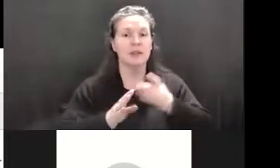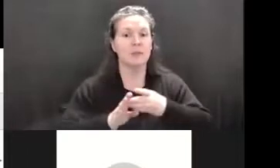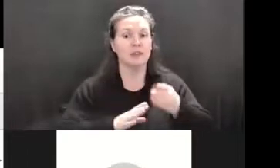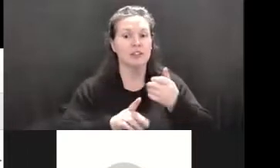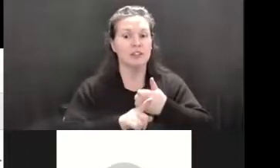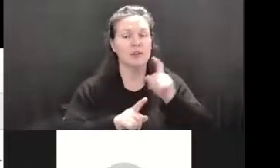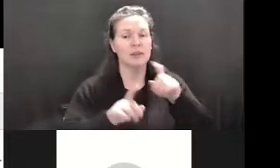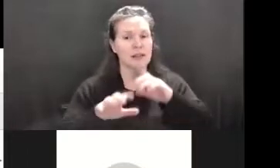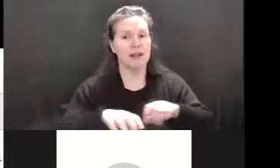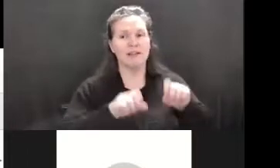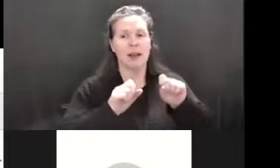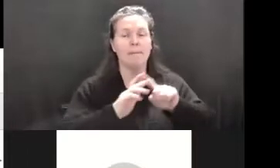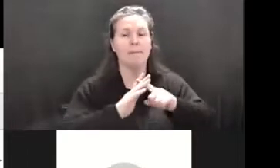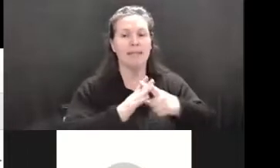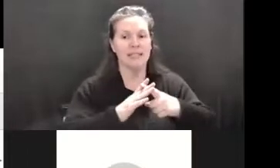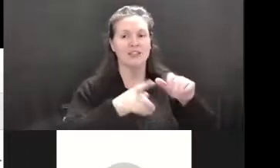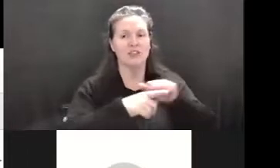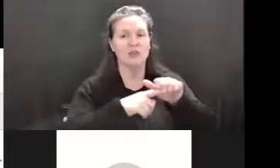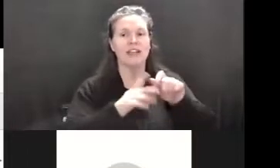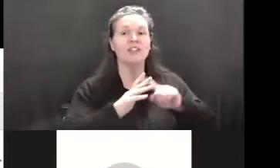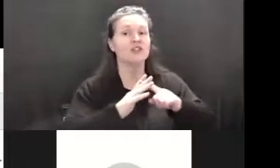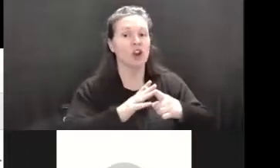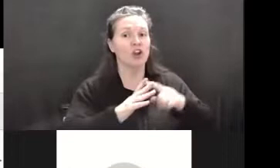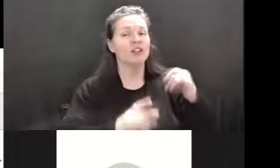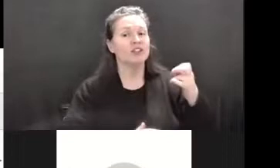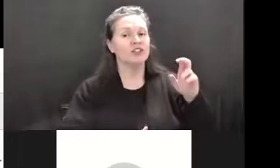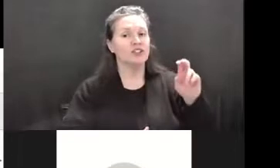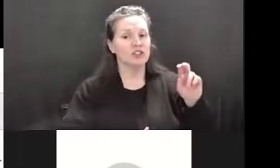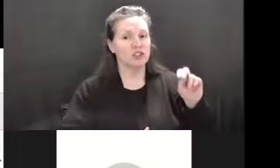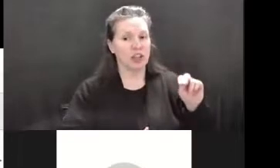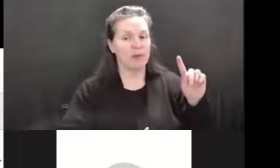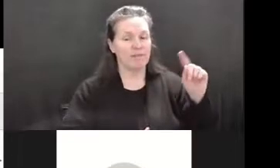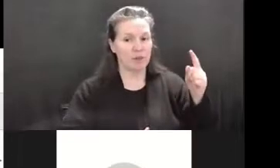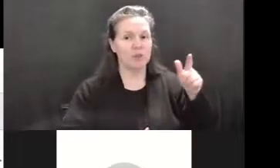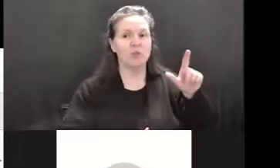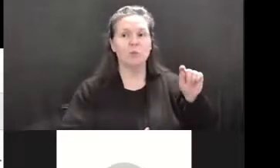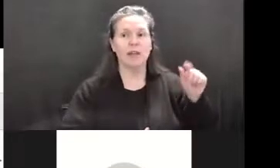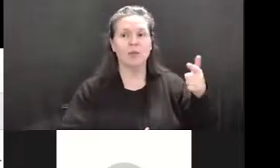and begin training, January 1st, 2024. Something to really note